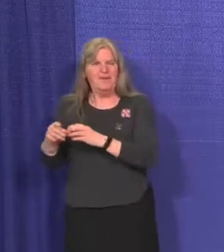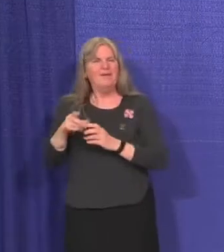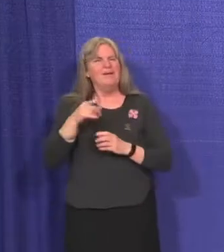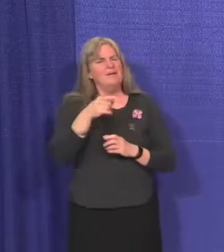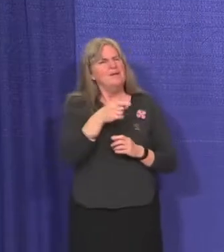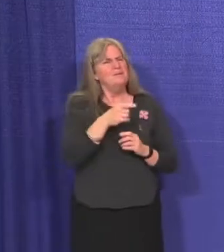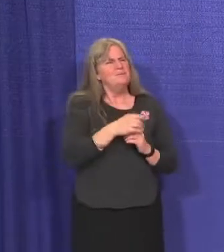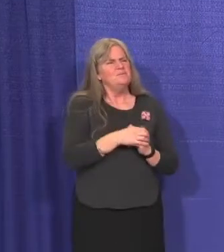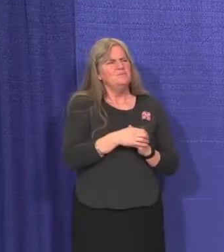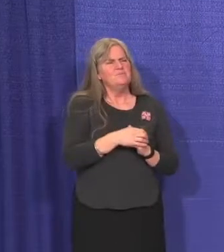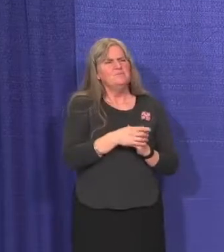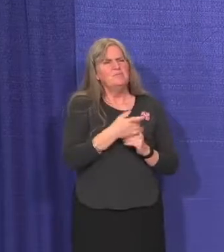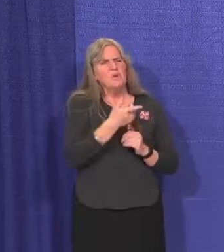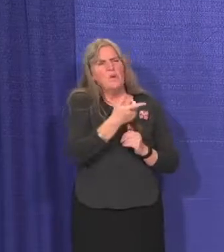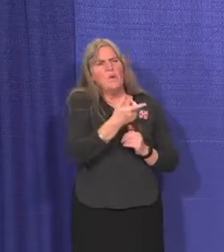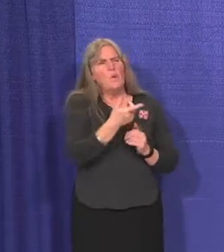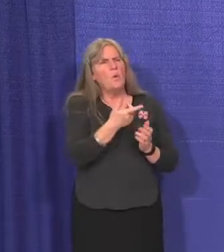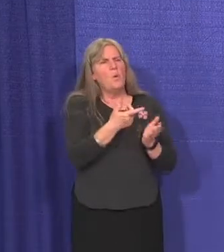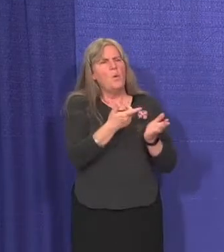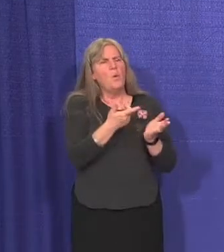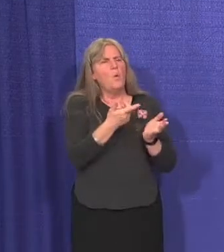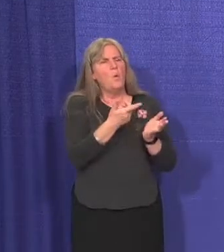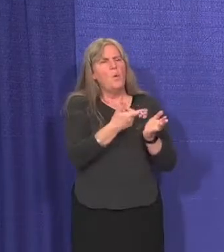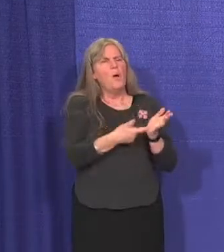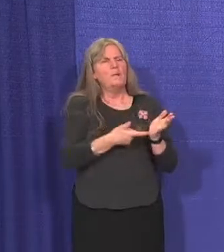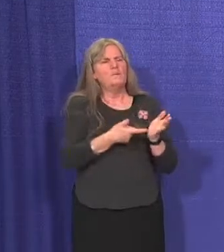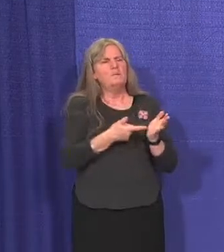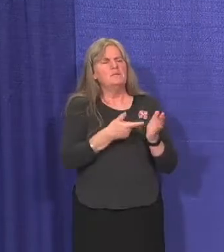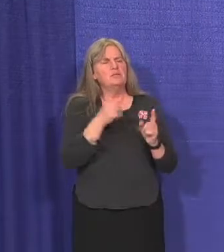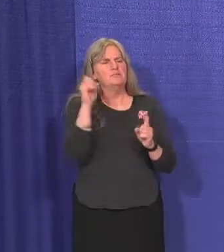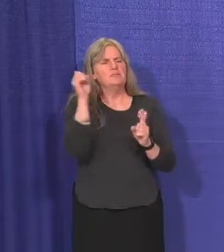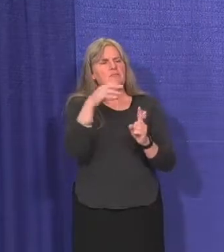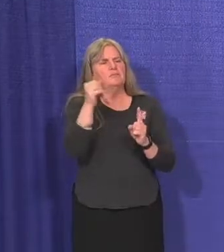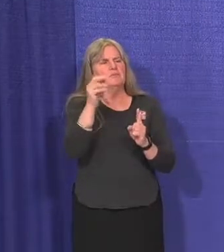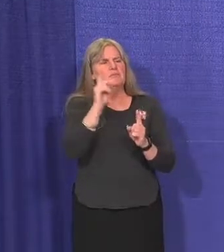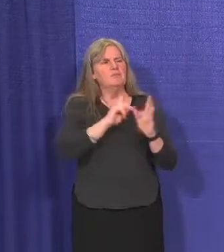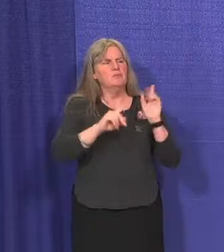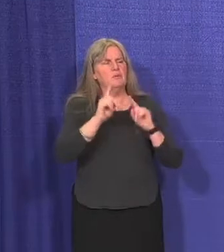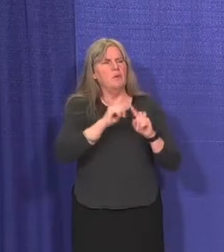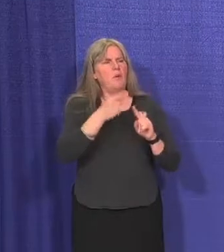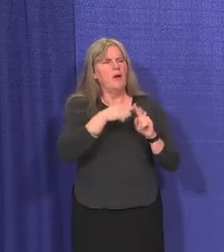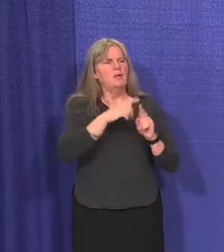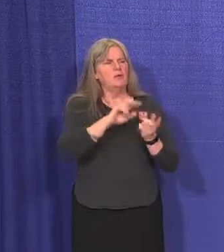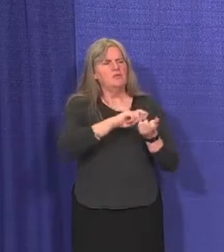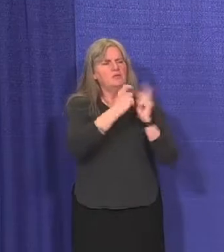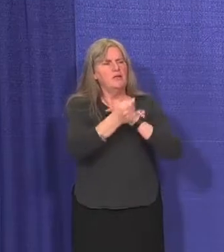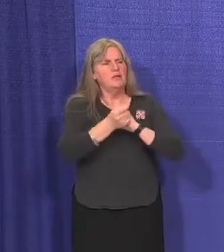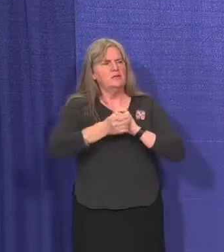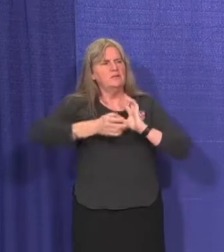You mentioned earlier in this briefing about how you would like to see 75 percent